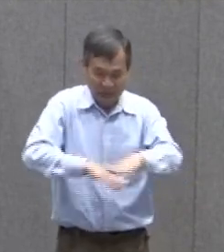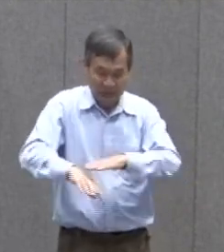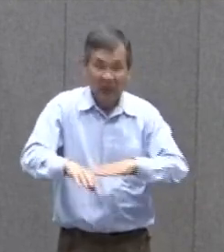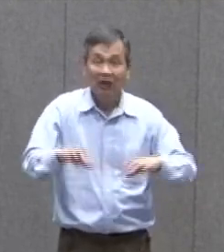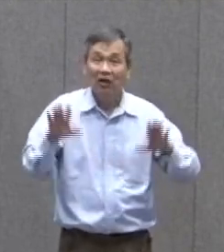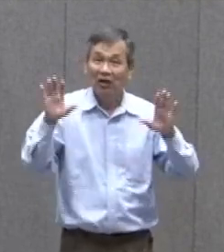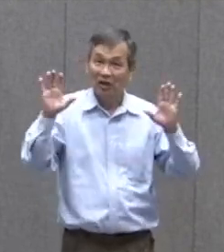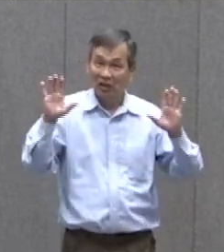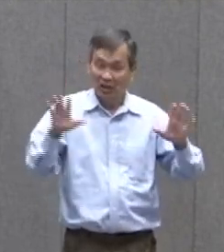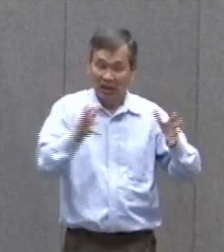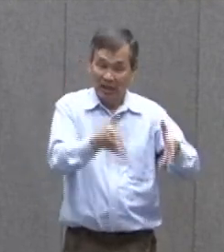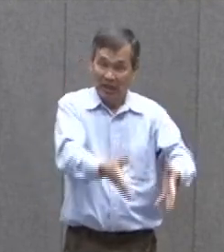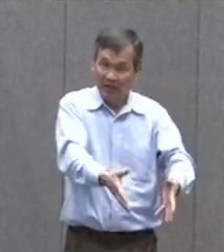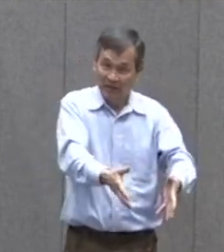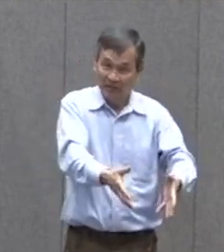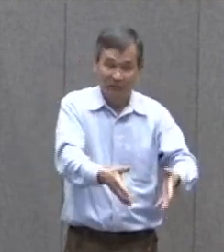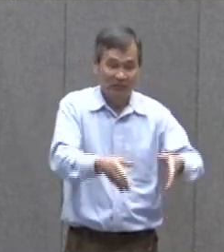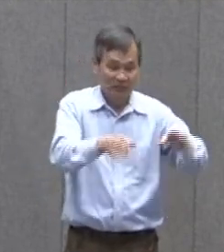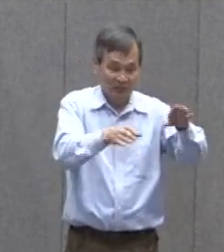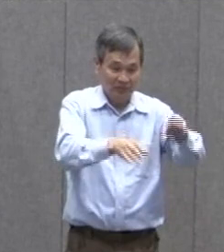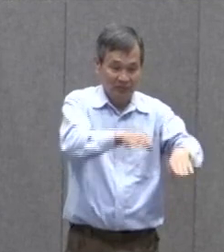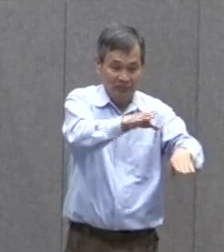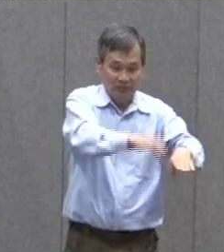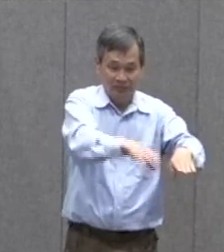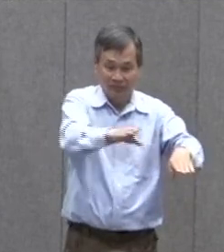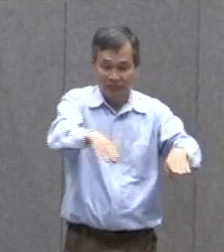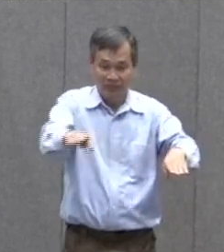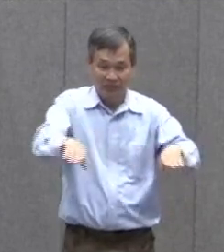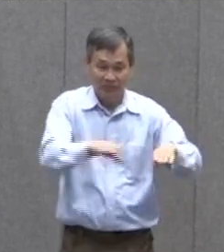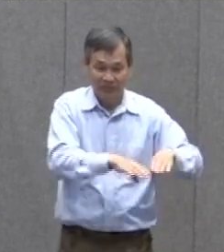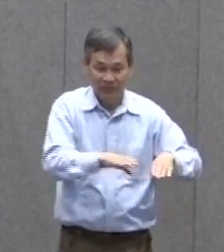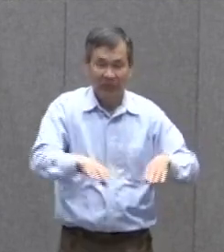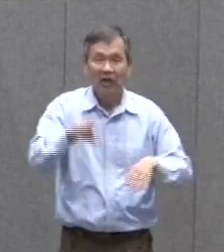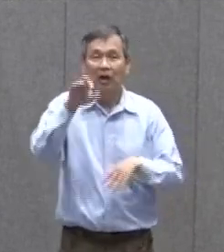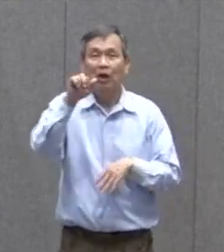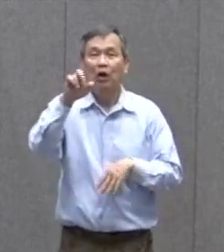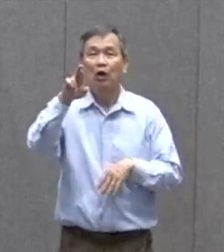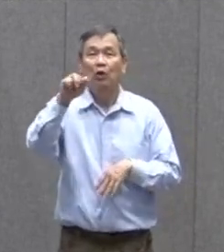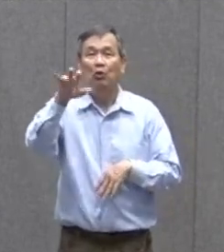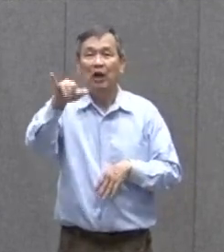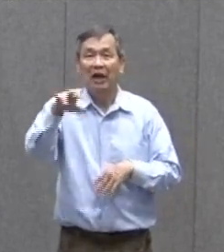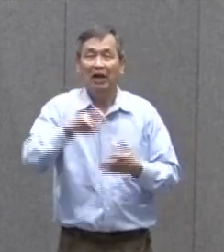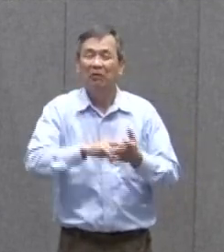And then lay them facedown in an array. An array means like a grid, kind of like you're putting them